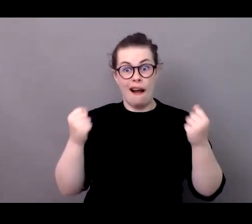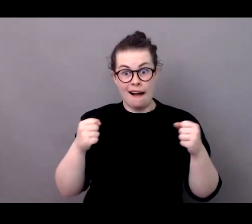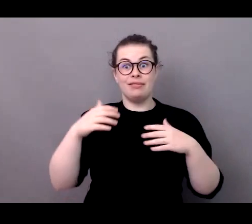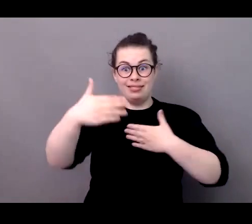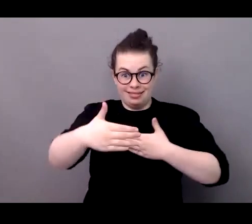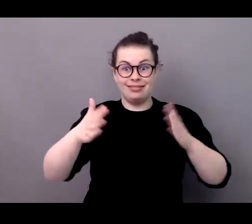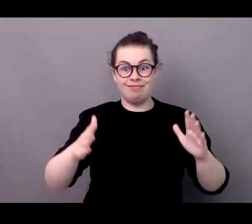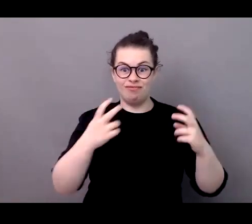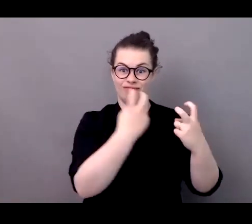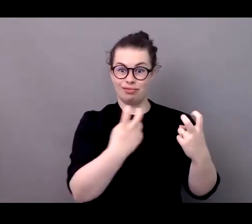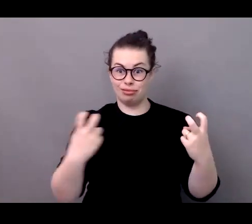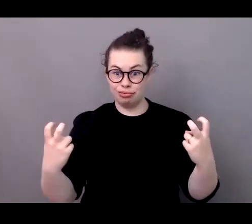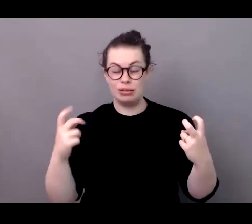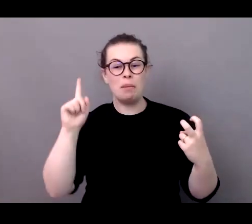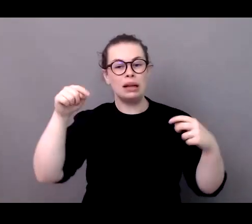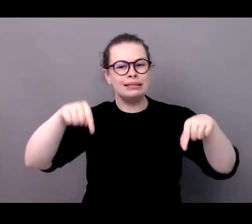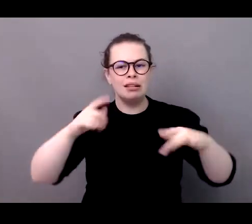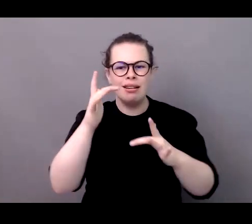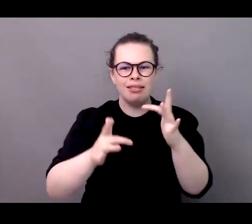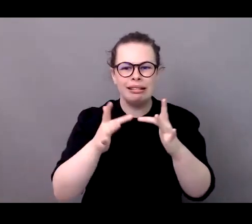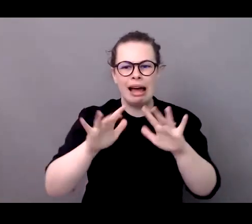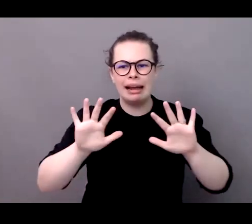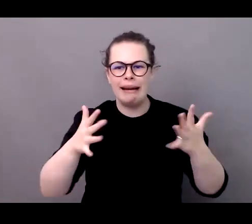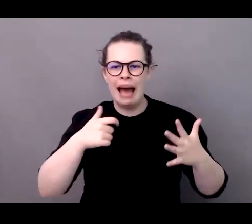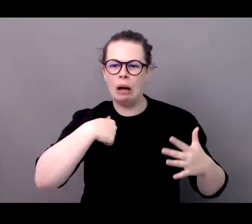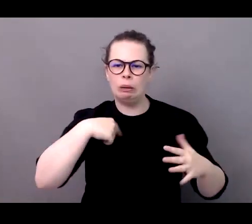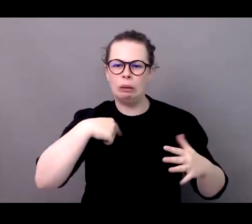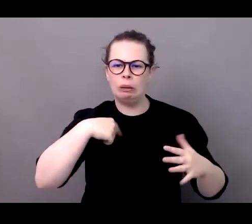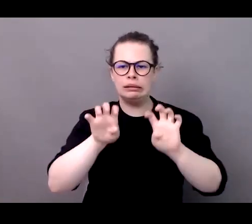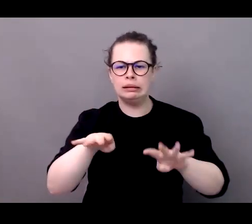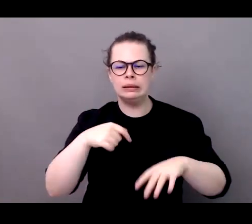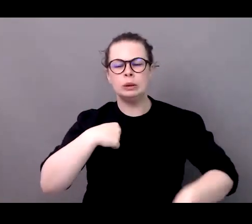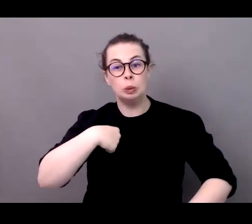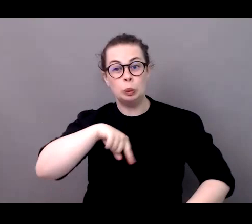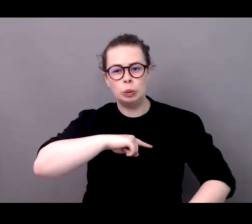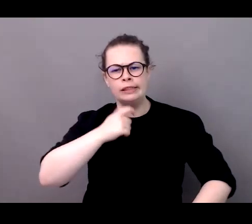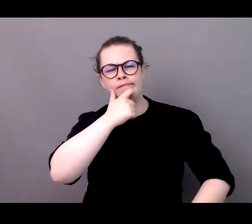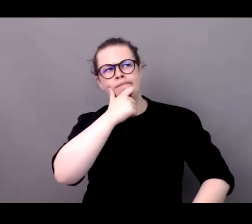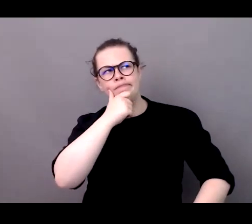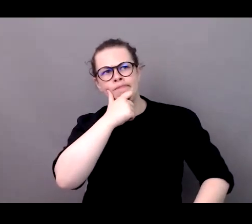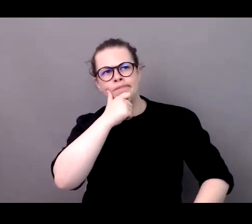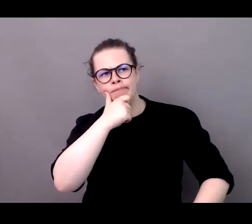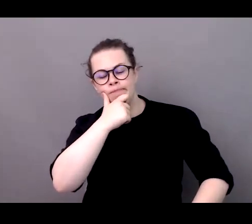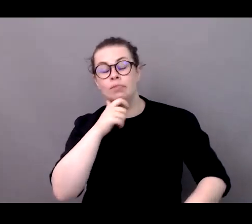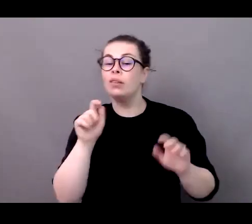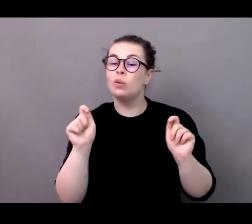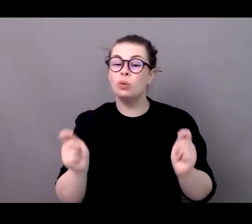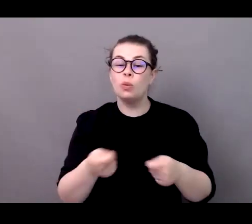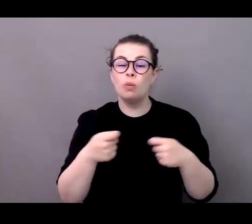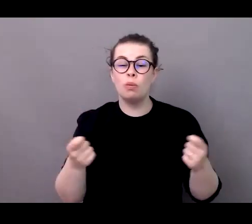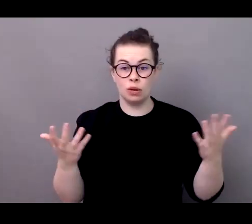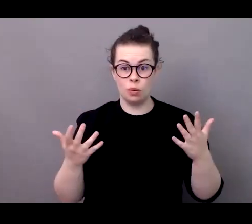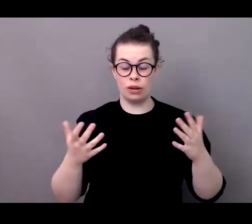In the moot court we generally would have been presenting arguments to a mock UN committee on the